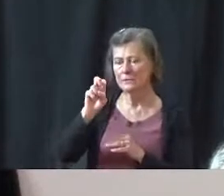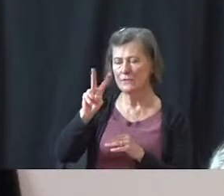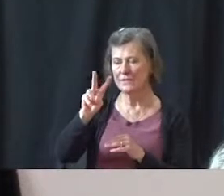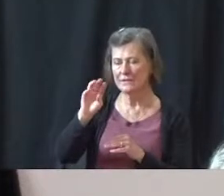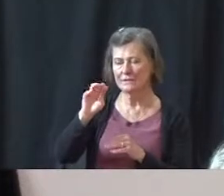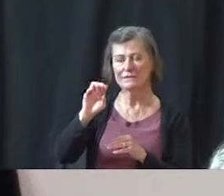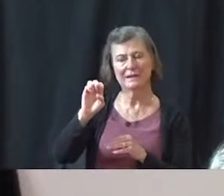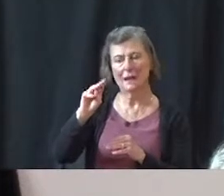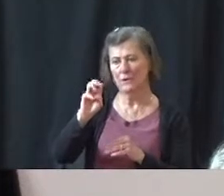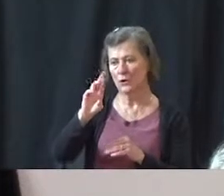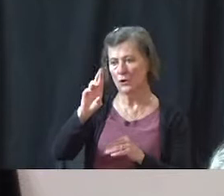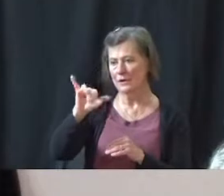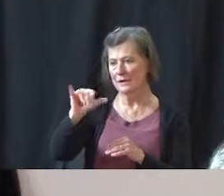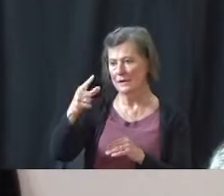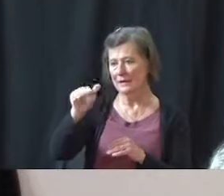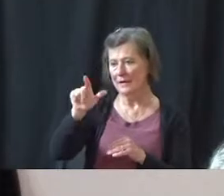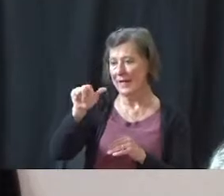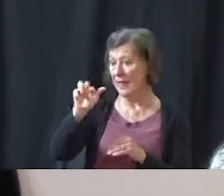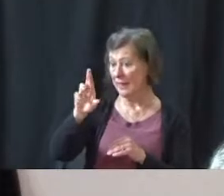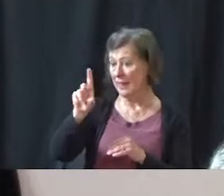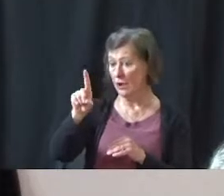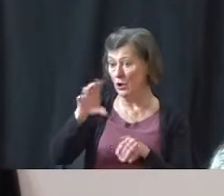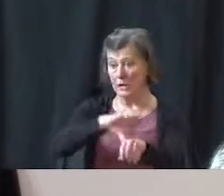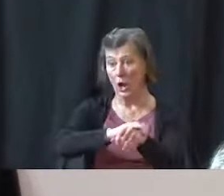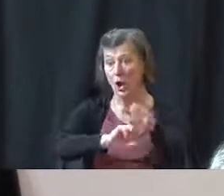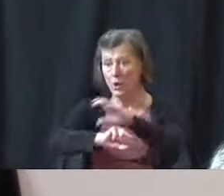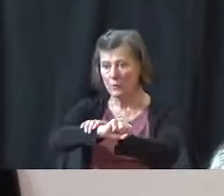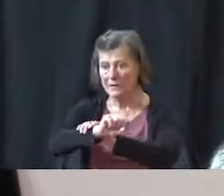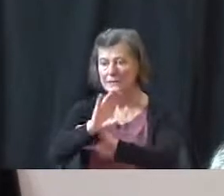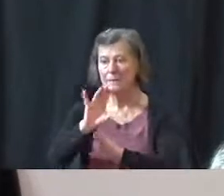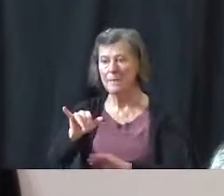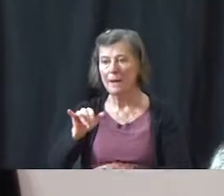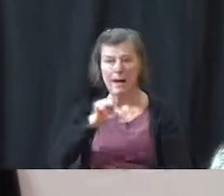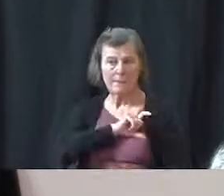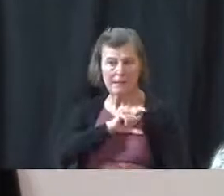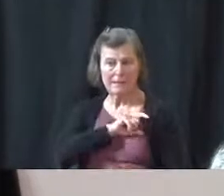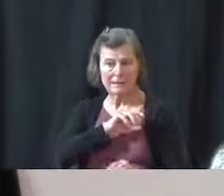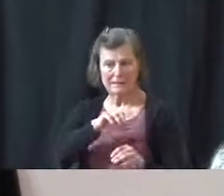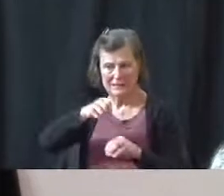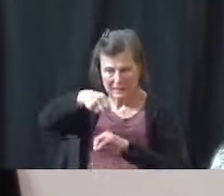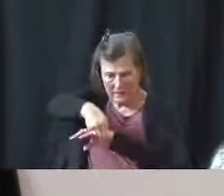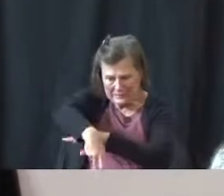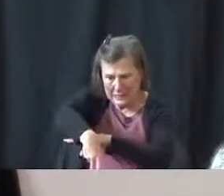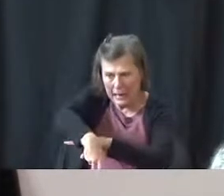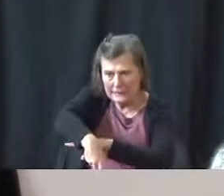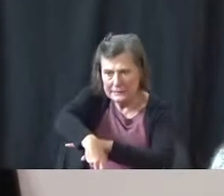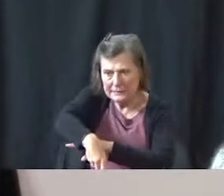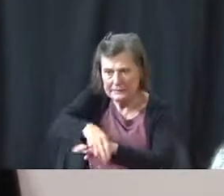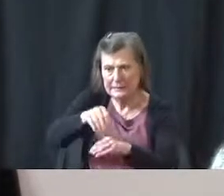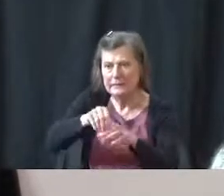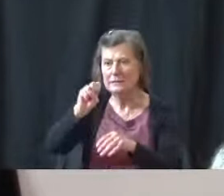who was arrested by secret police in the dead of night in the village of Simenfalva in